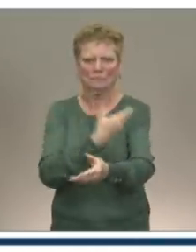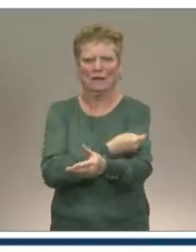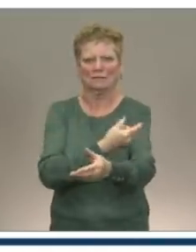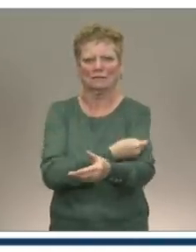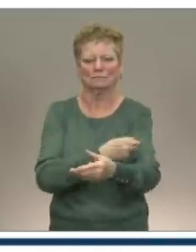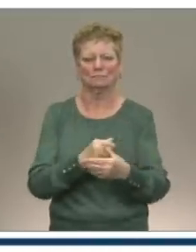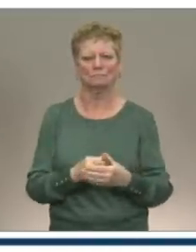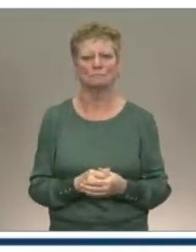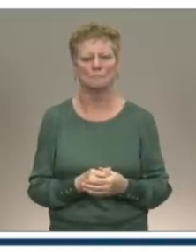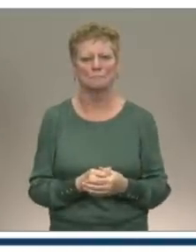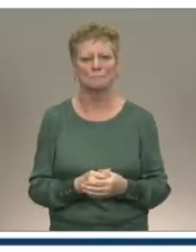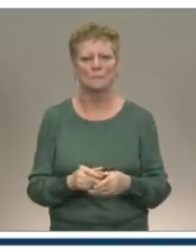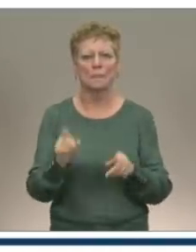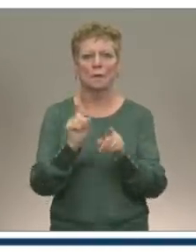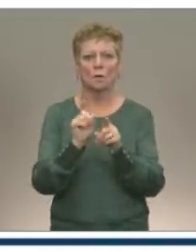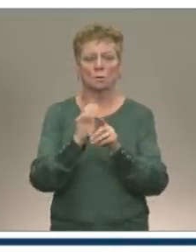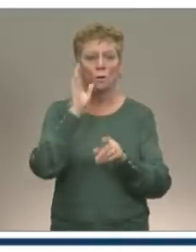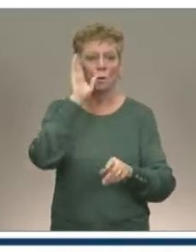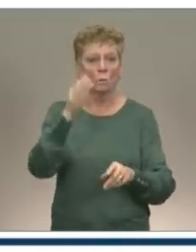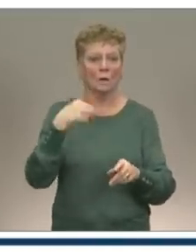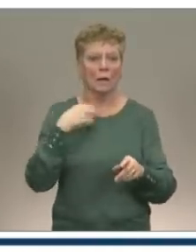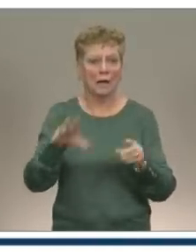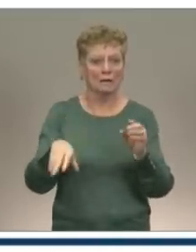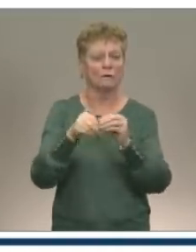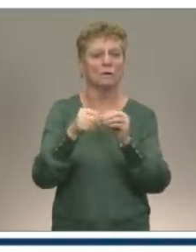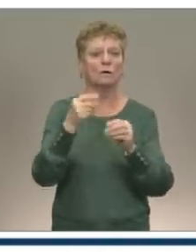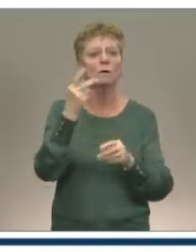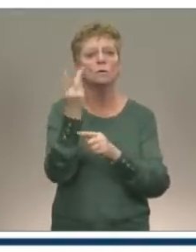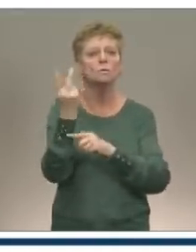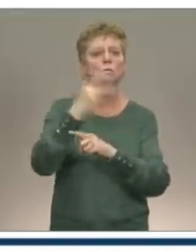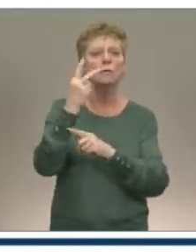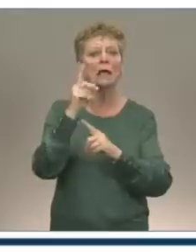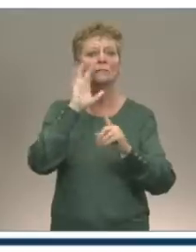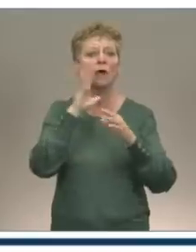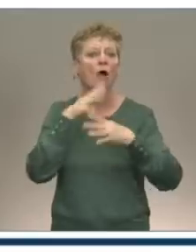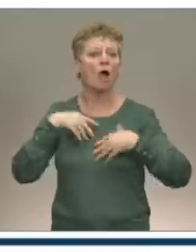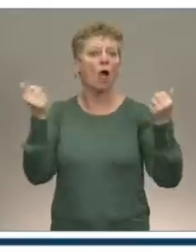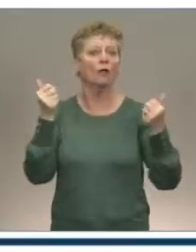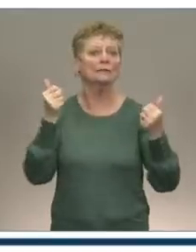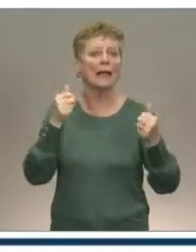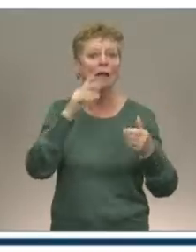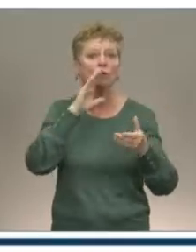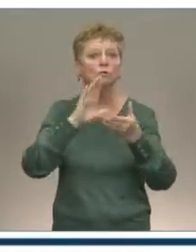are adding we're adding two days to the holiday break for students as well school will now resume